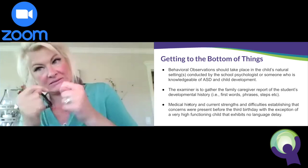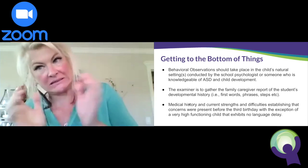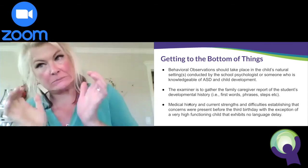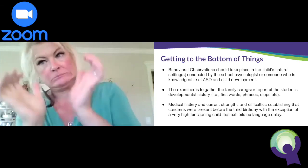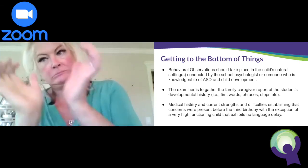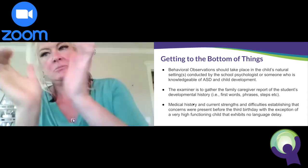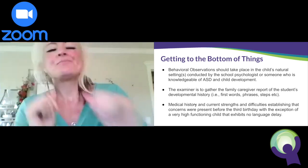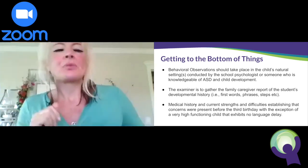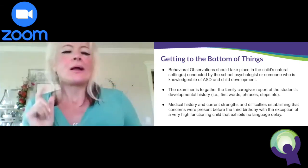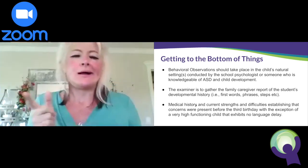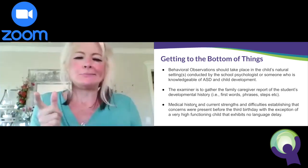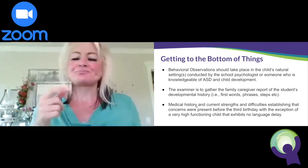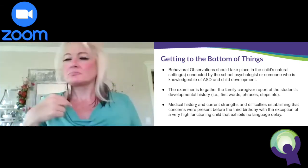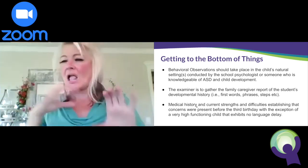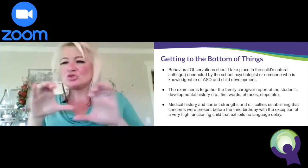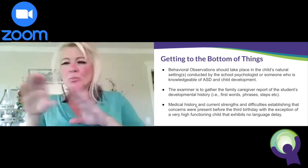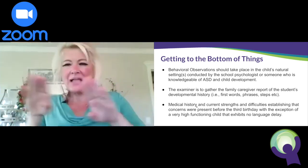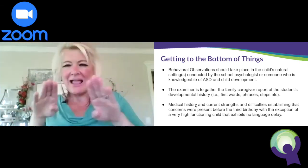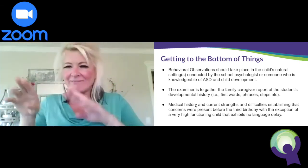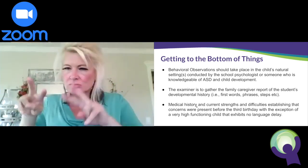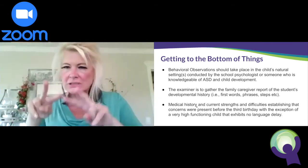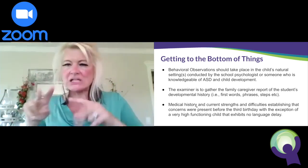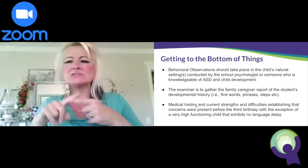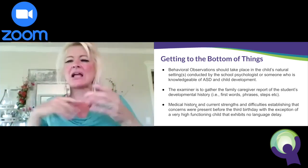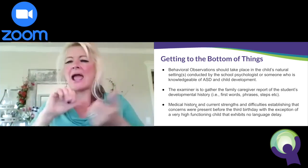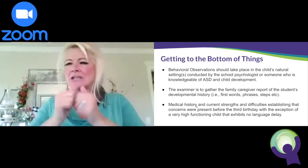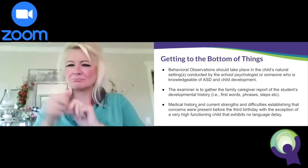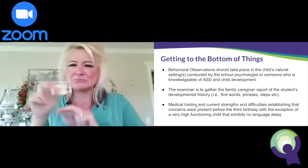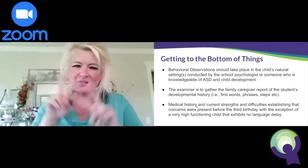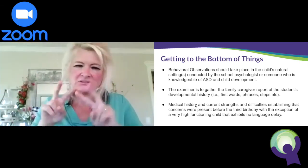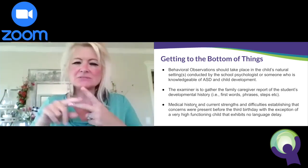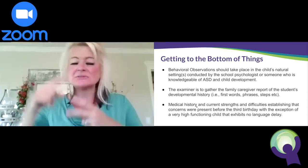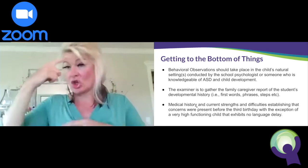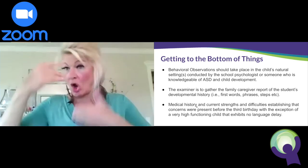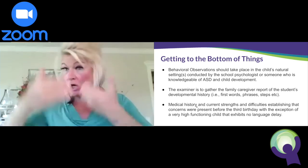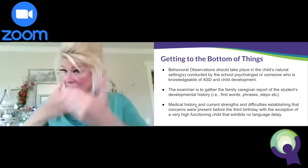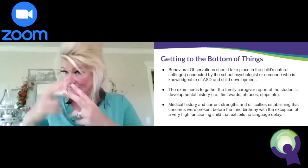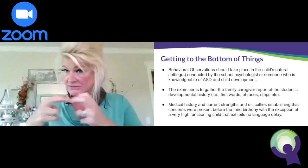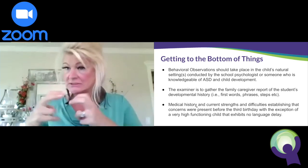Okay, yes and really having everyone in place really helps drive the educational team forward